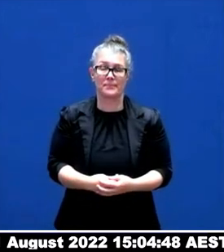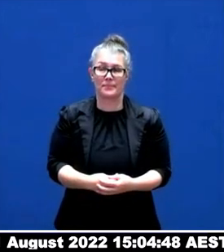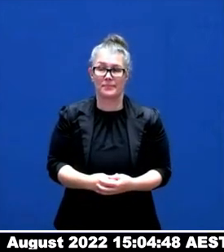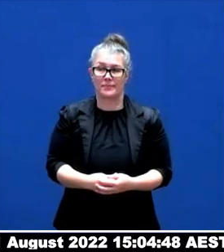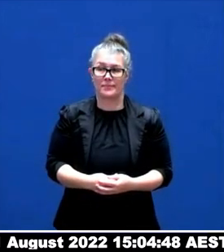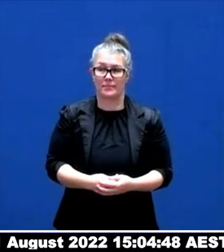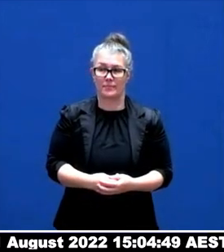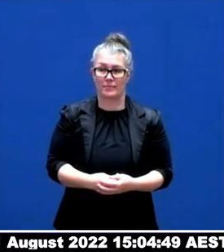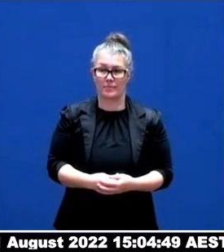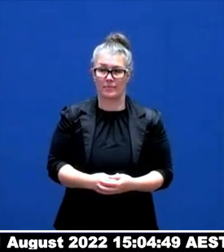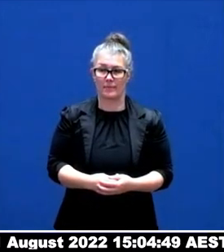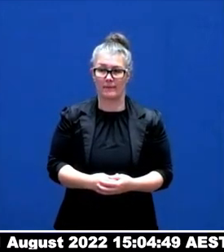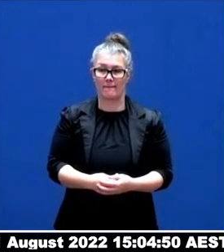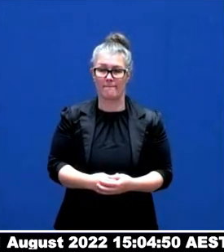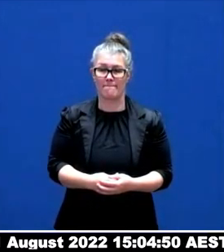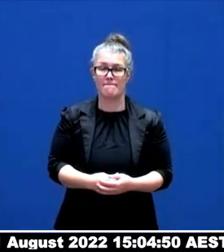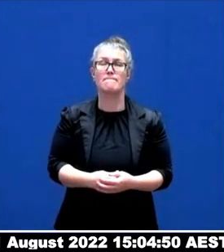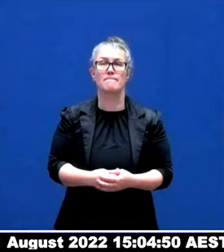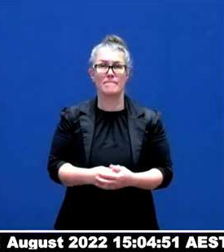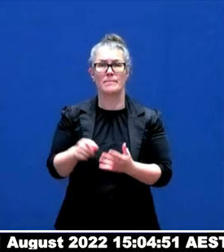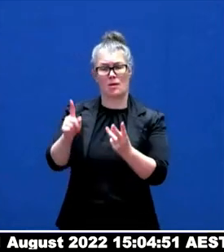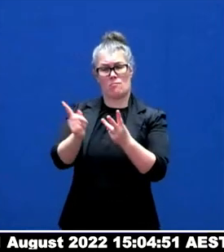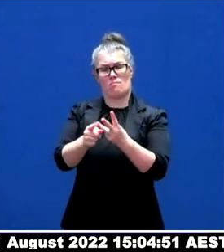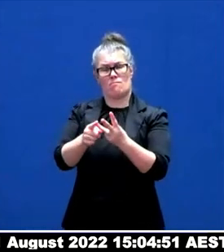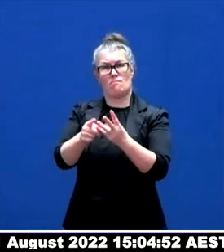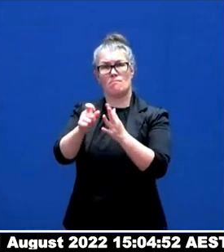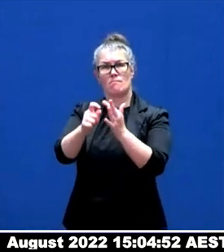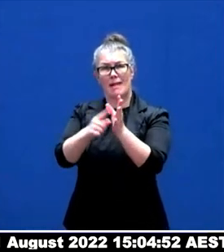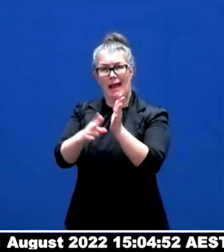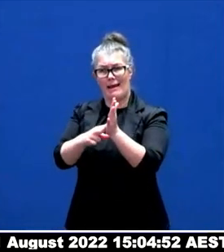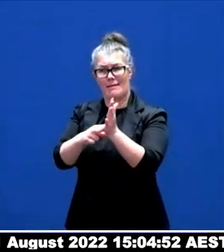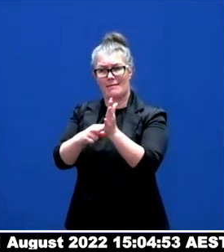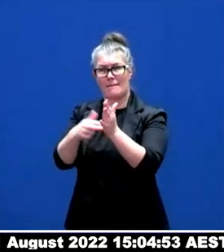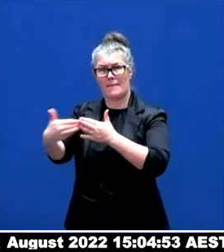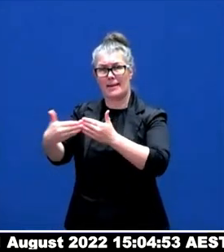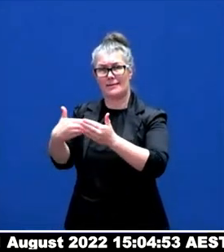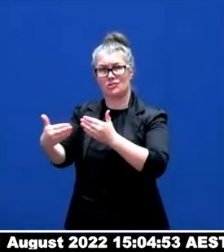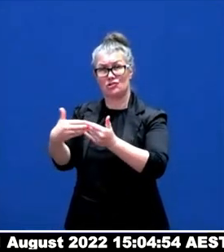And if a plan is plan managed, is it correct to say that the NDIA doesn't have